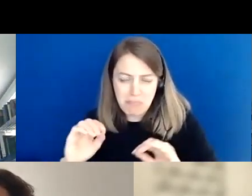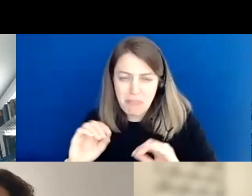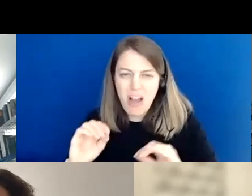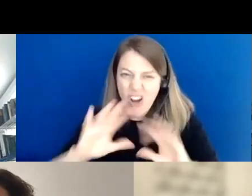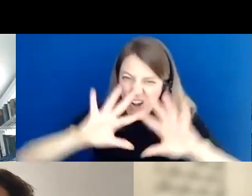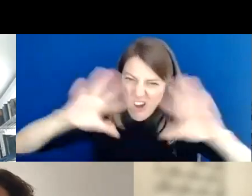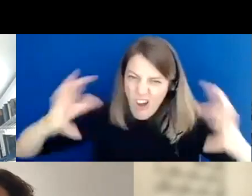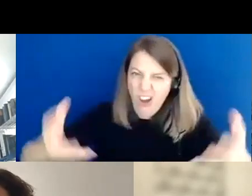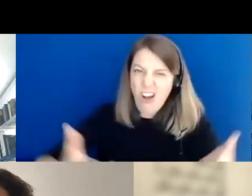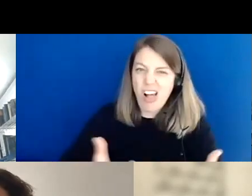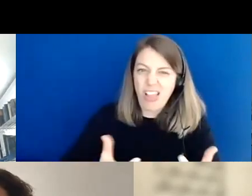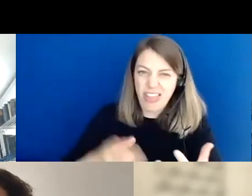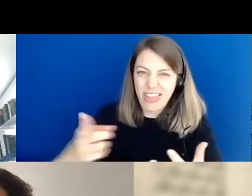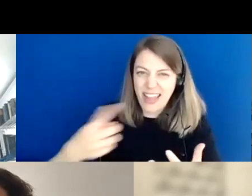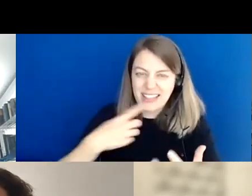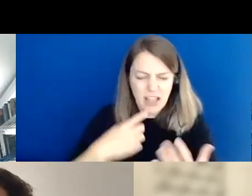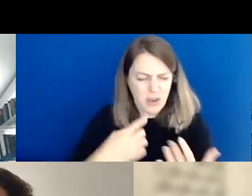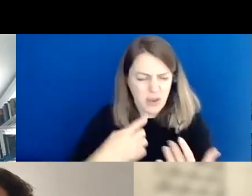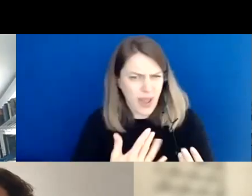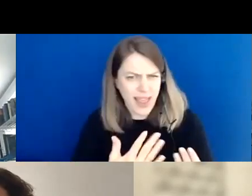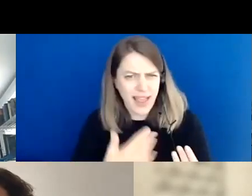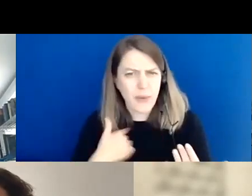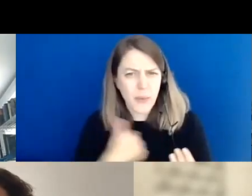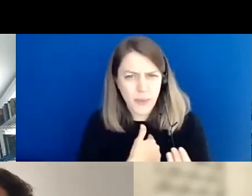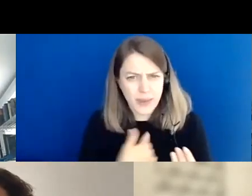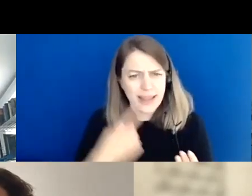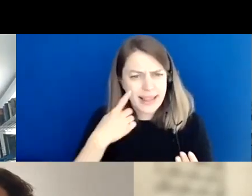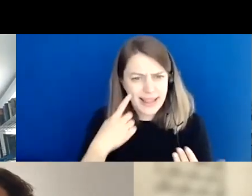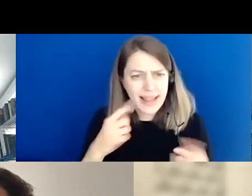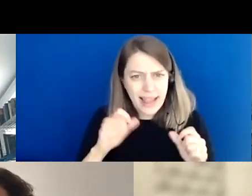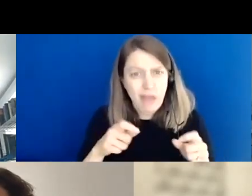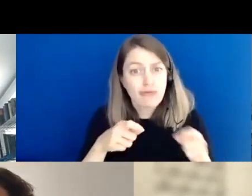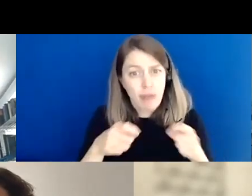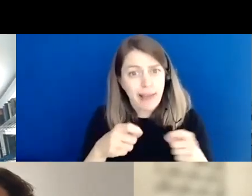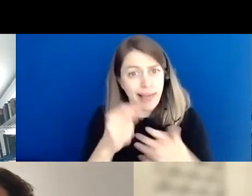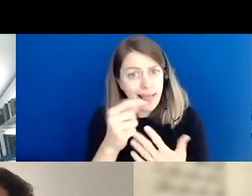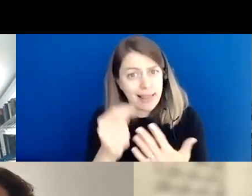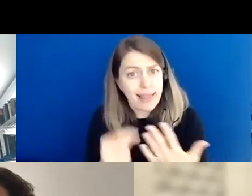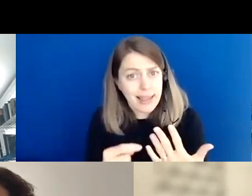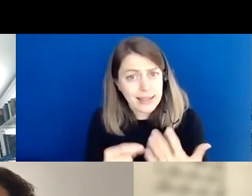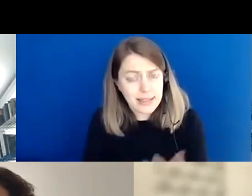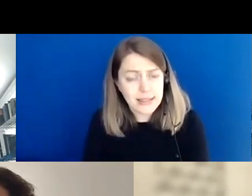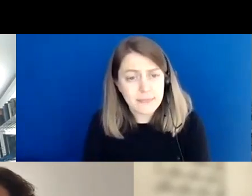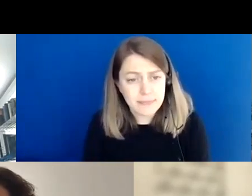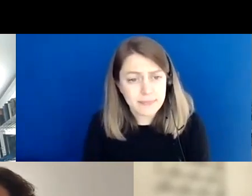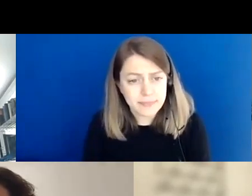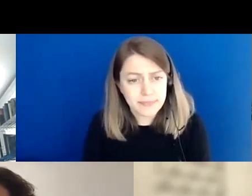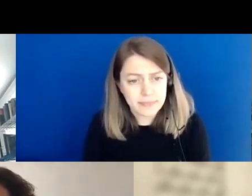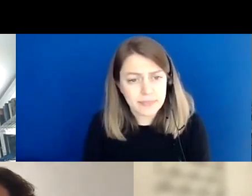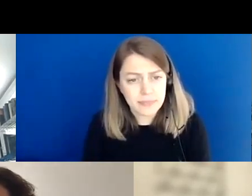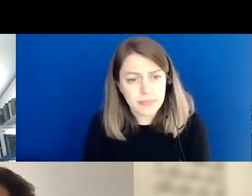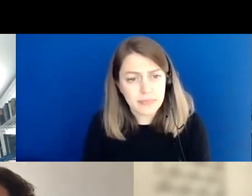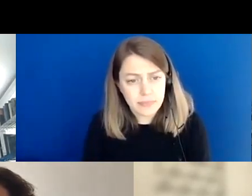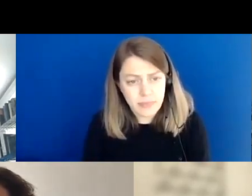they said we think we can regulate the use of these devices for these purposes,